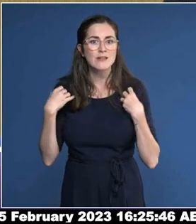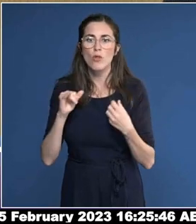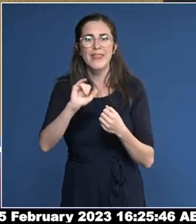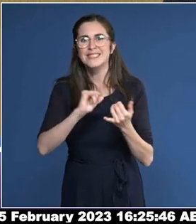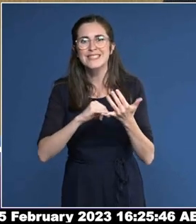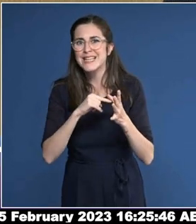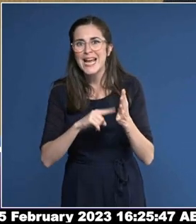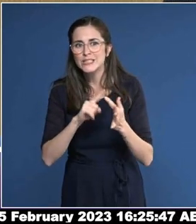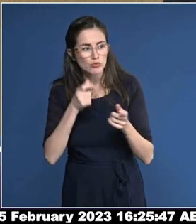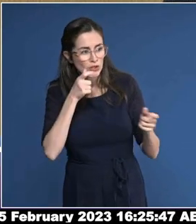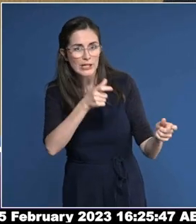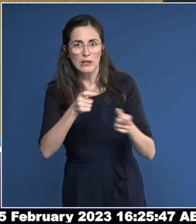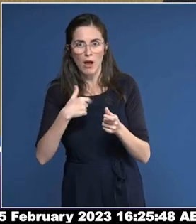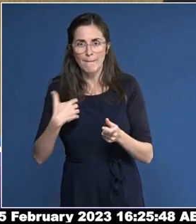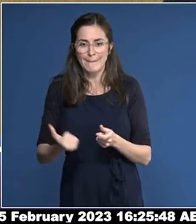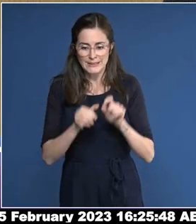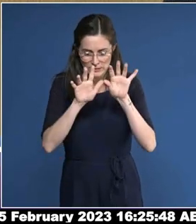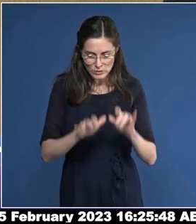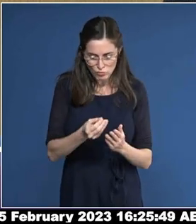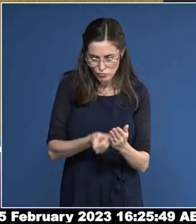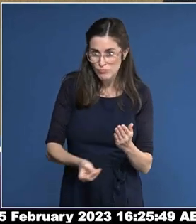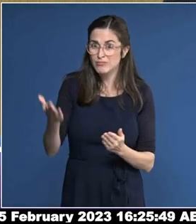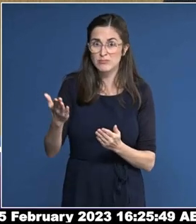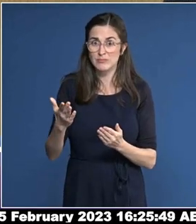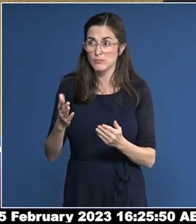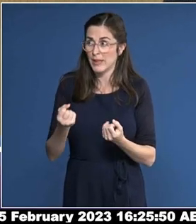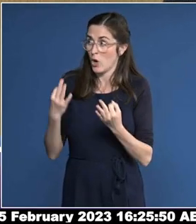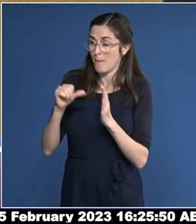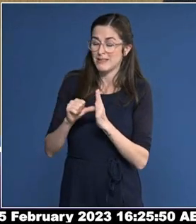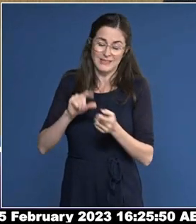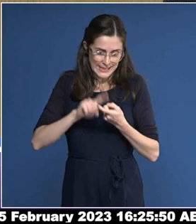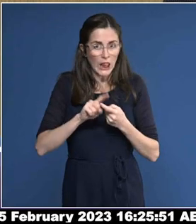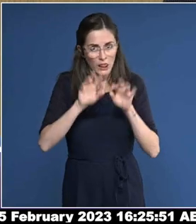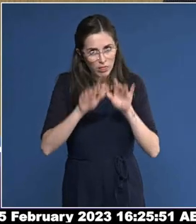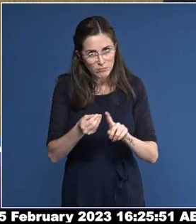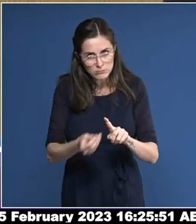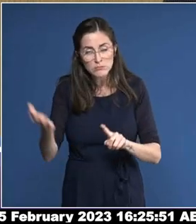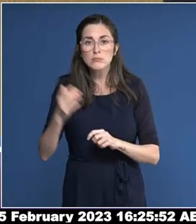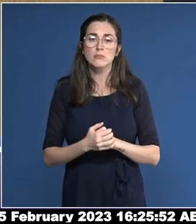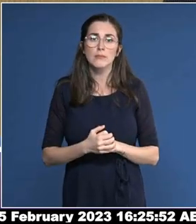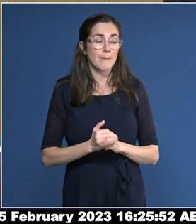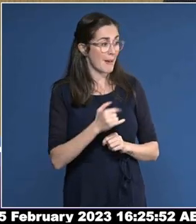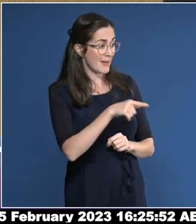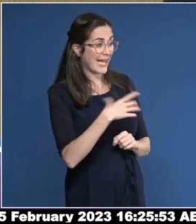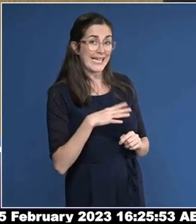It could be supporting a participant through change of circumstances or an unscheduled plan reassessment or review.